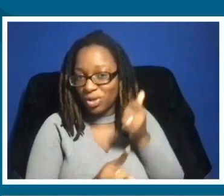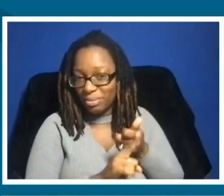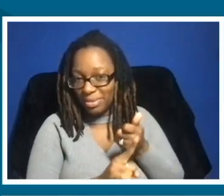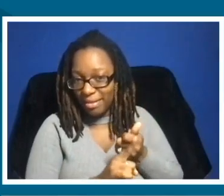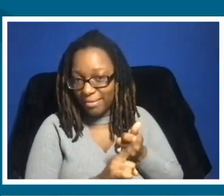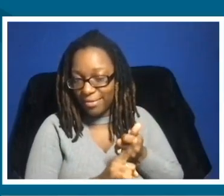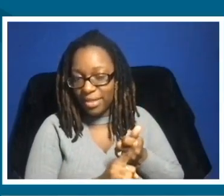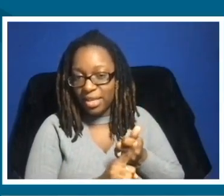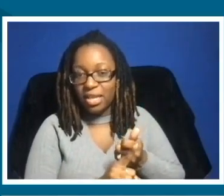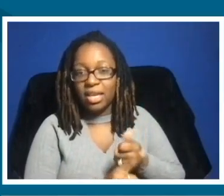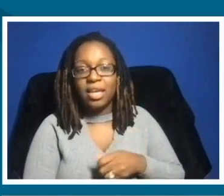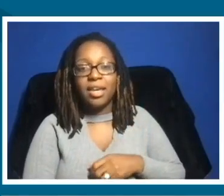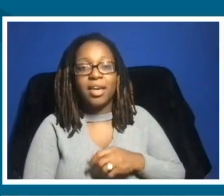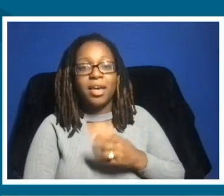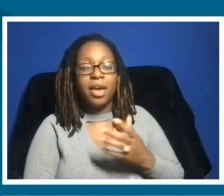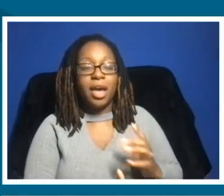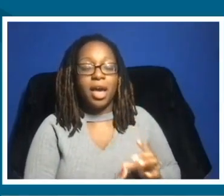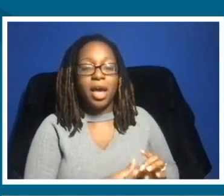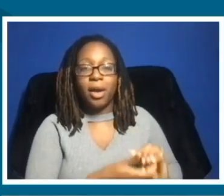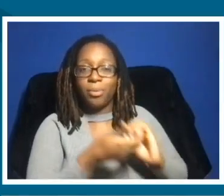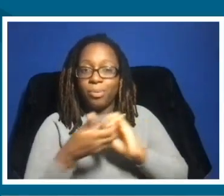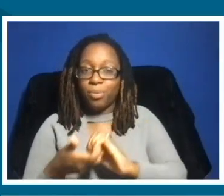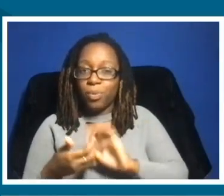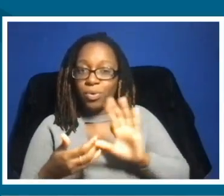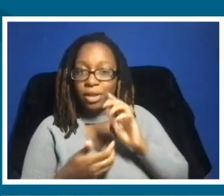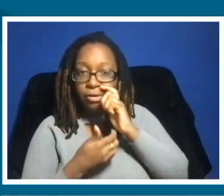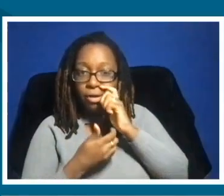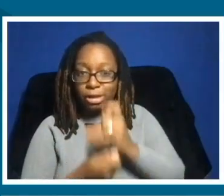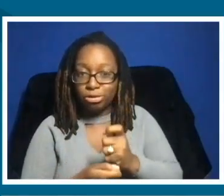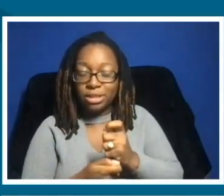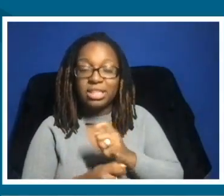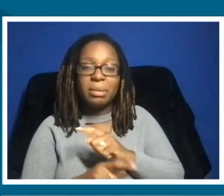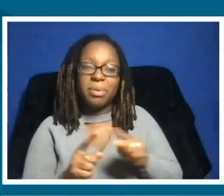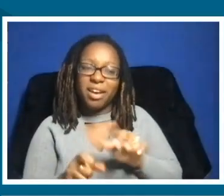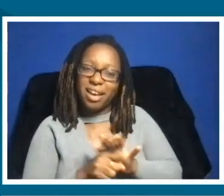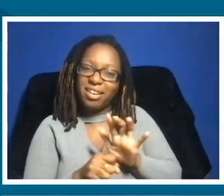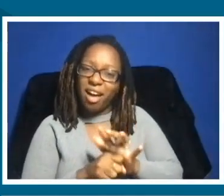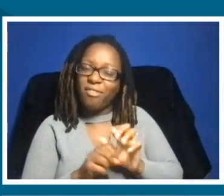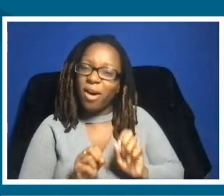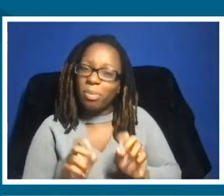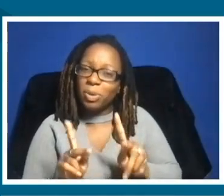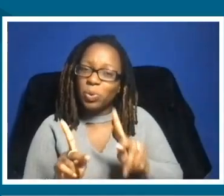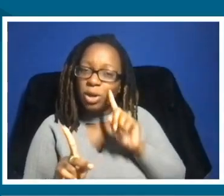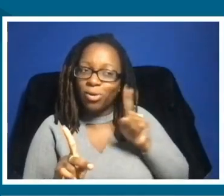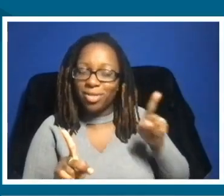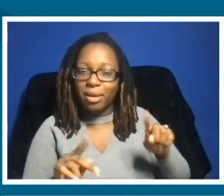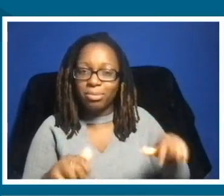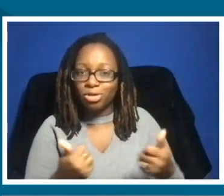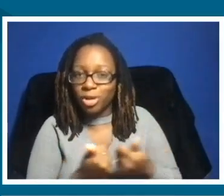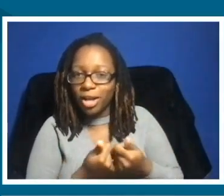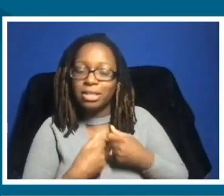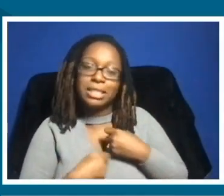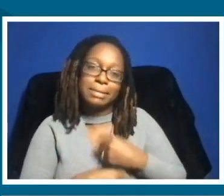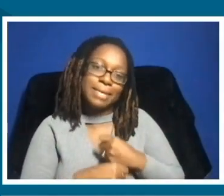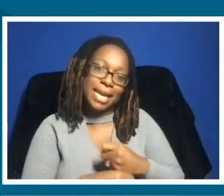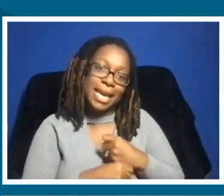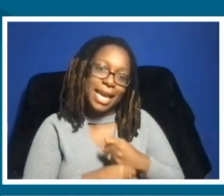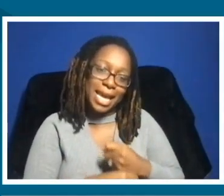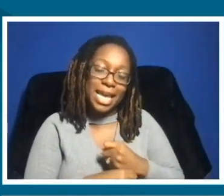in accordance with an interest that they had but then we we left room for a challenge for them to create and that